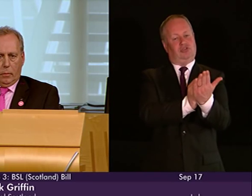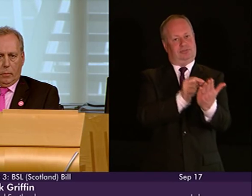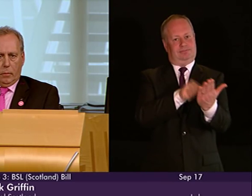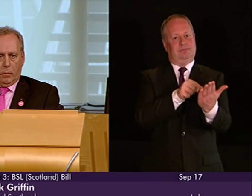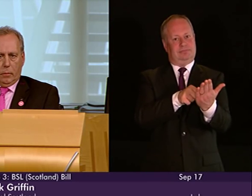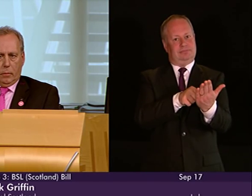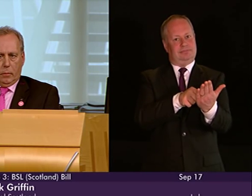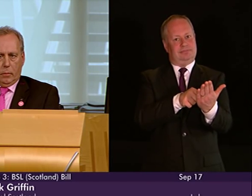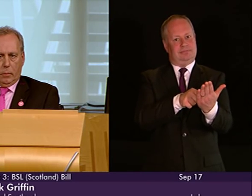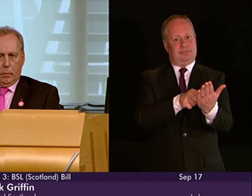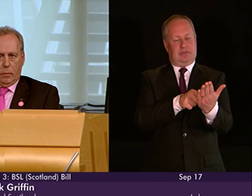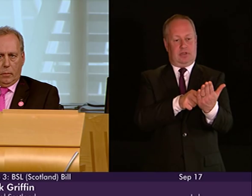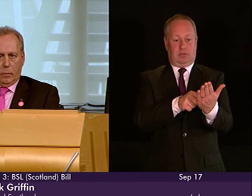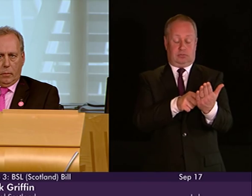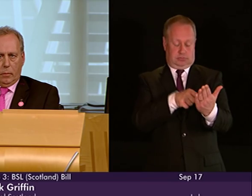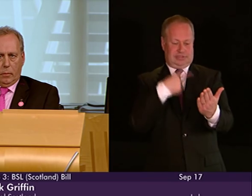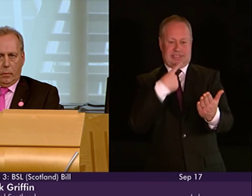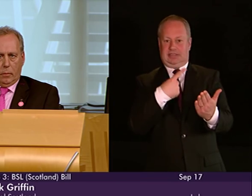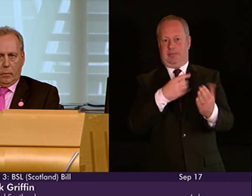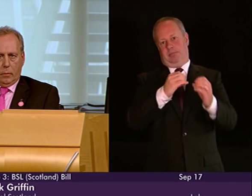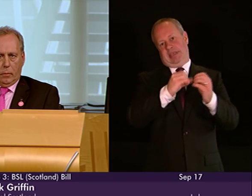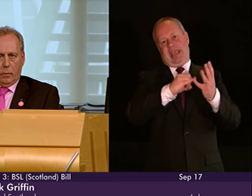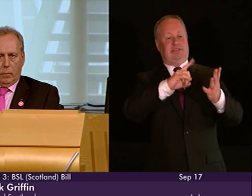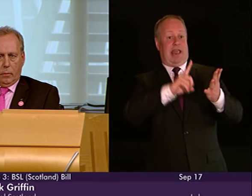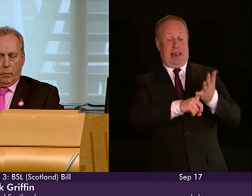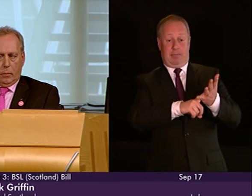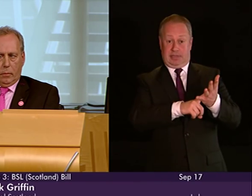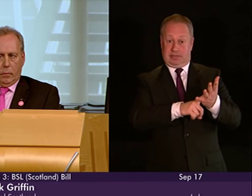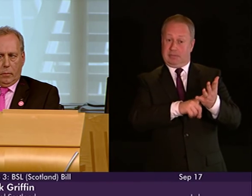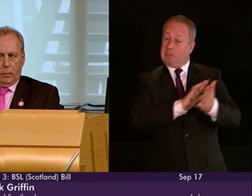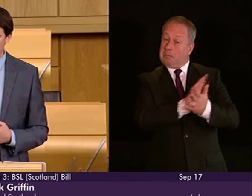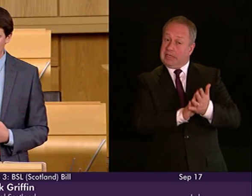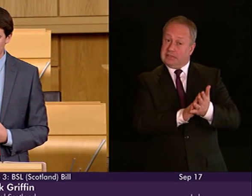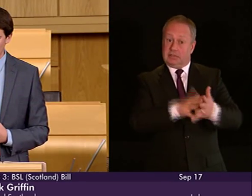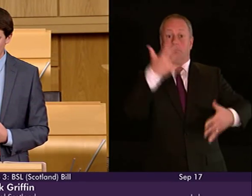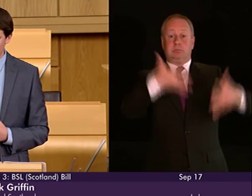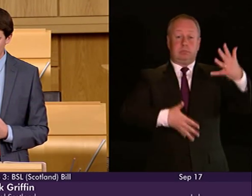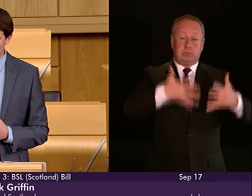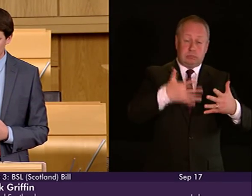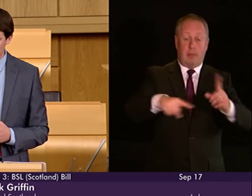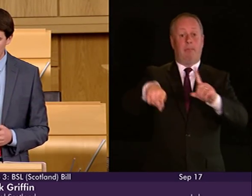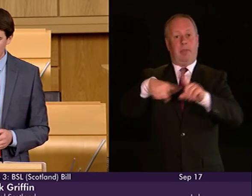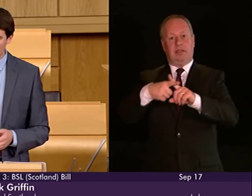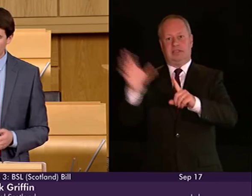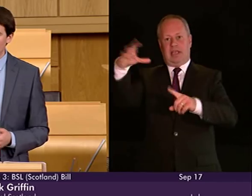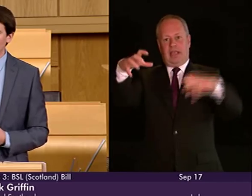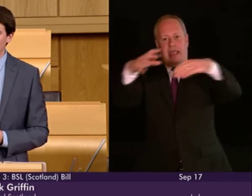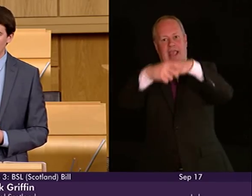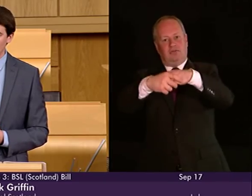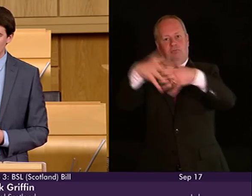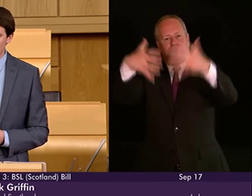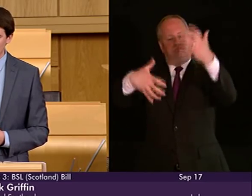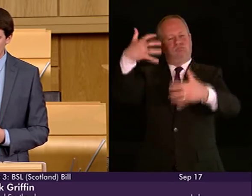references to BSL are to both the visual and tactile forms of the language. When we originally